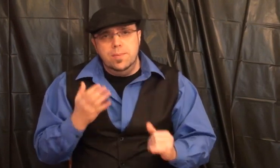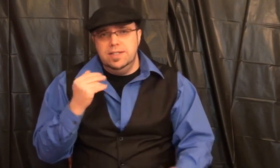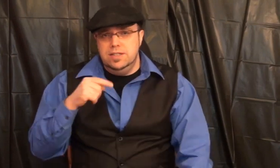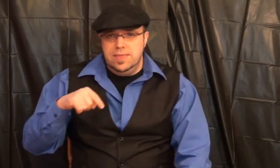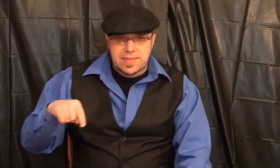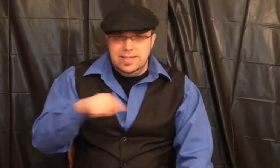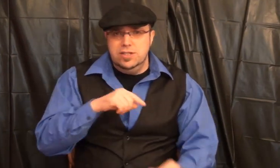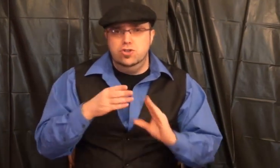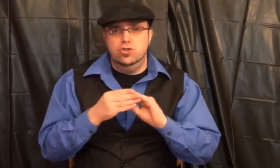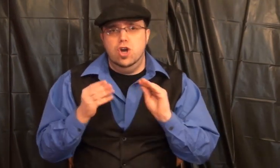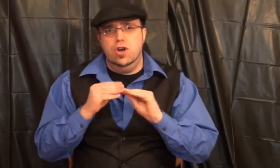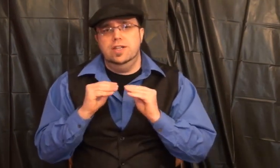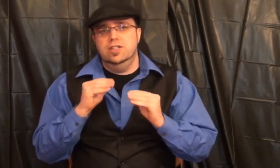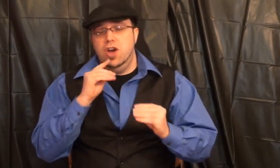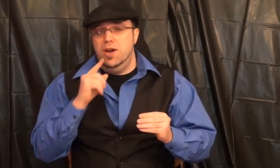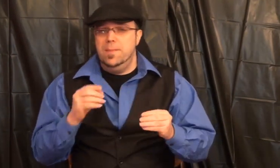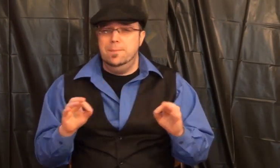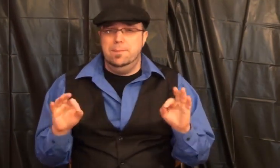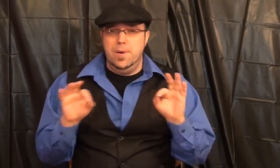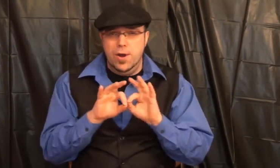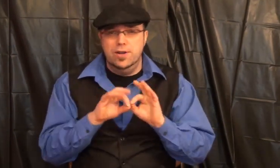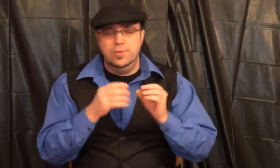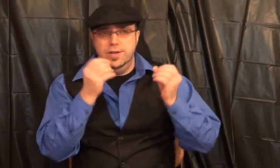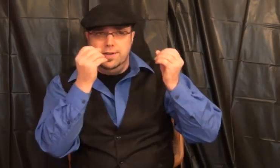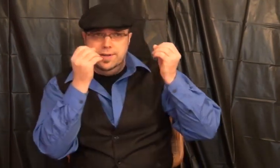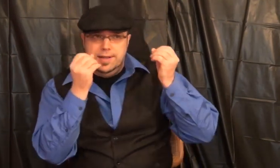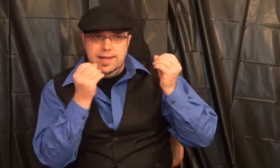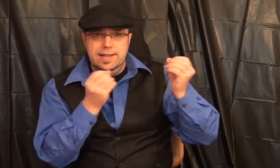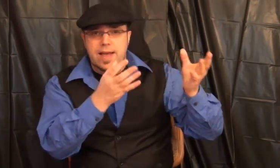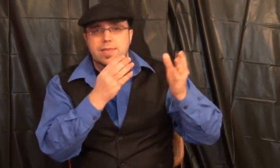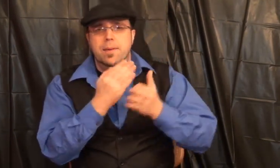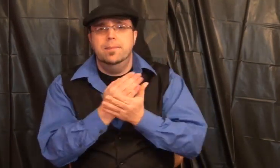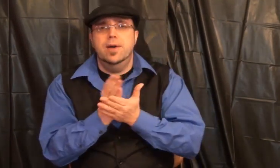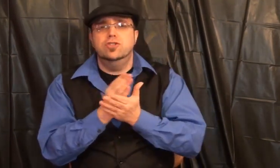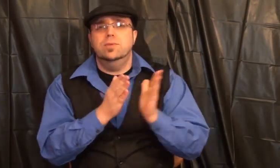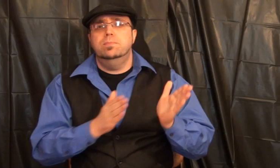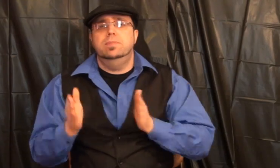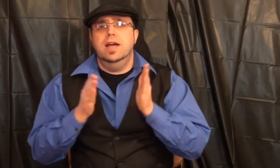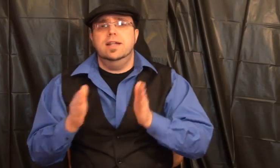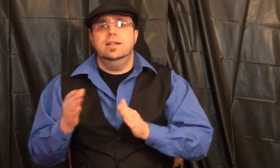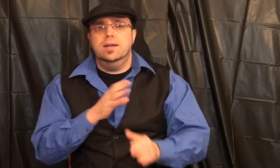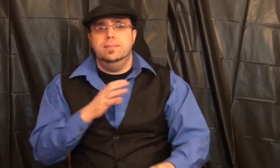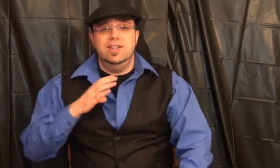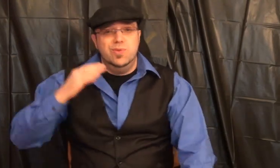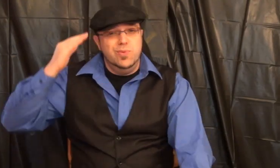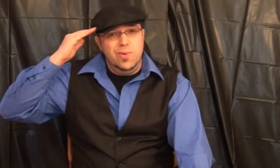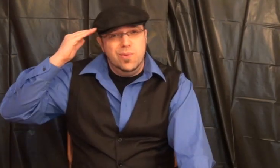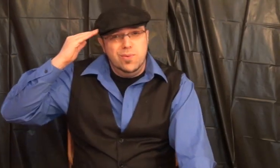I want to read your stories now, because they are important to share with the state's budget planning committee.